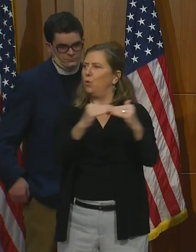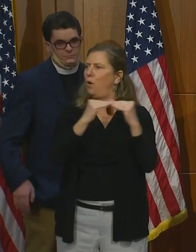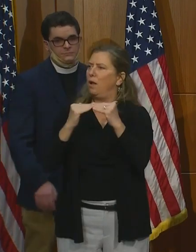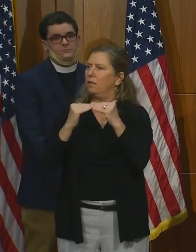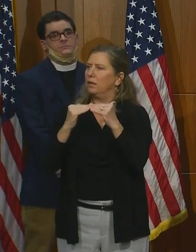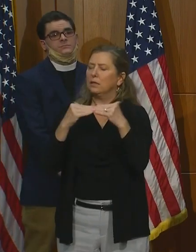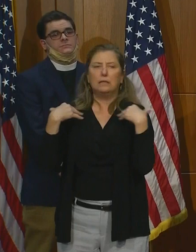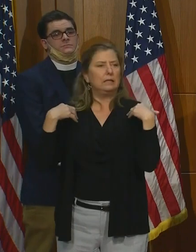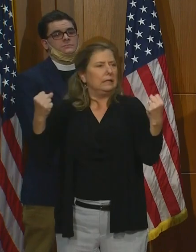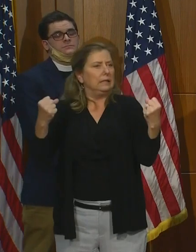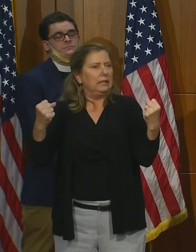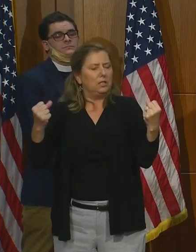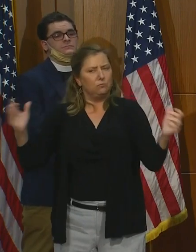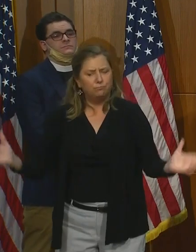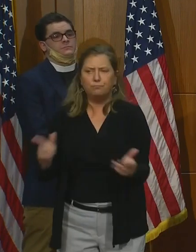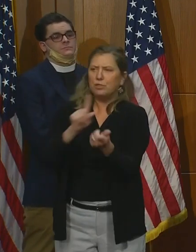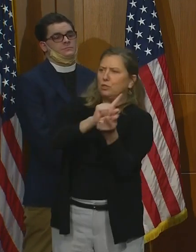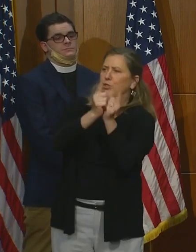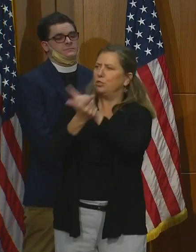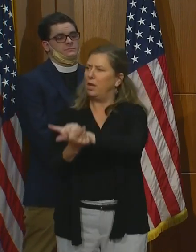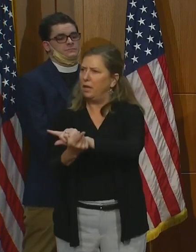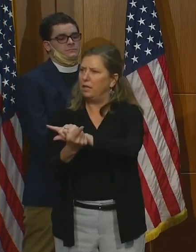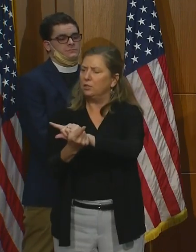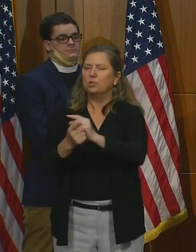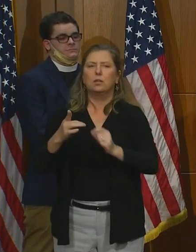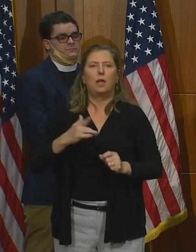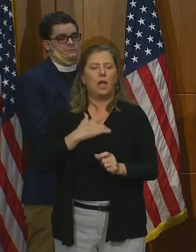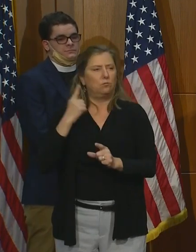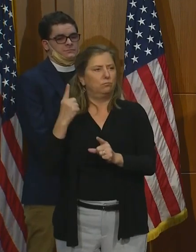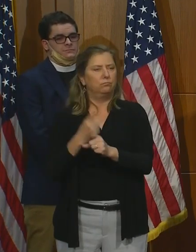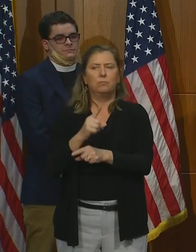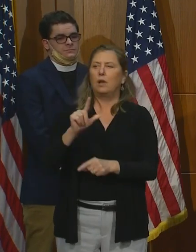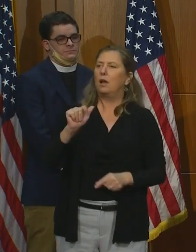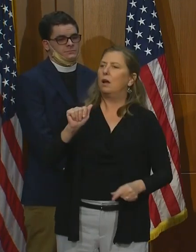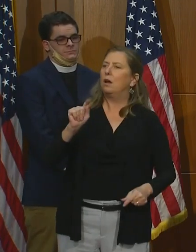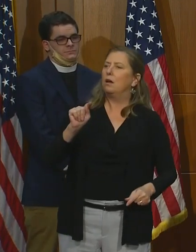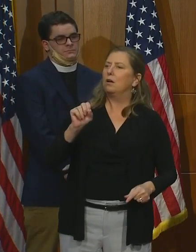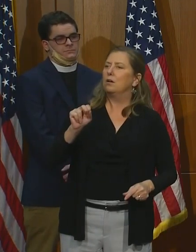TO PROMOTE RECONCILIATION. THE